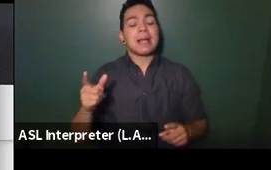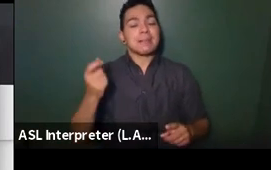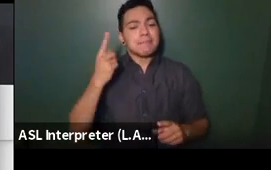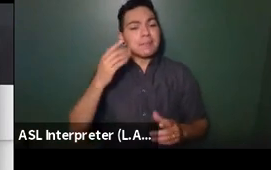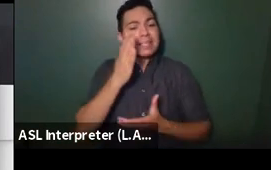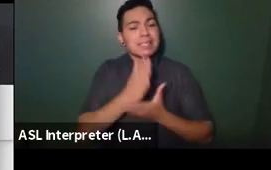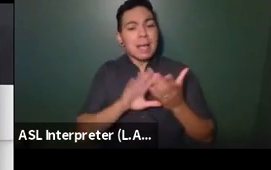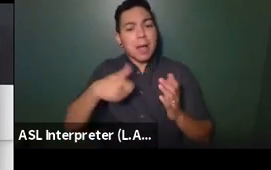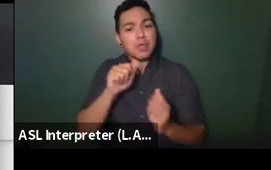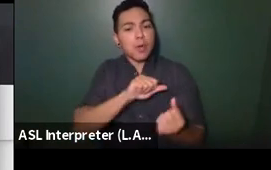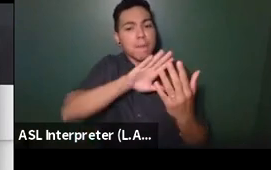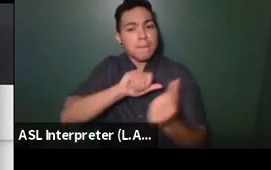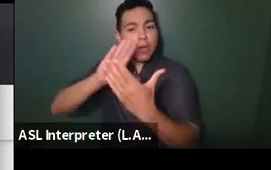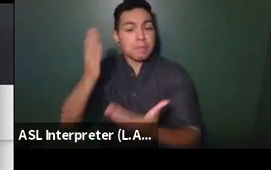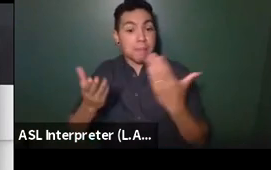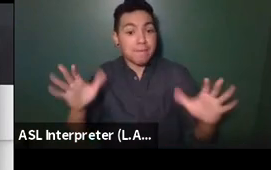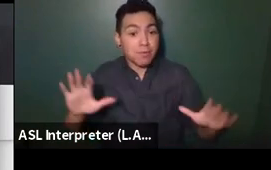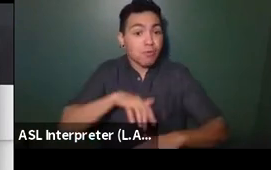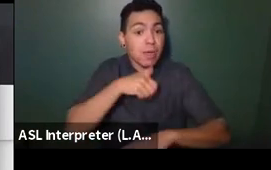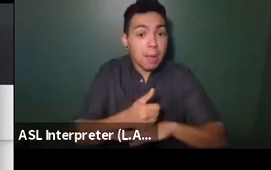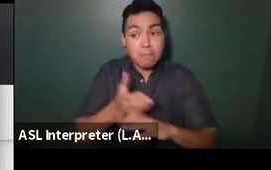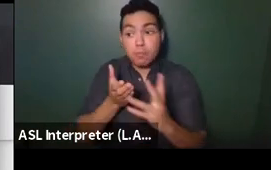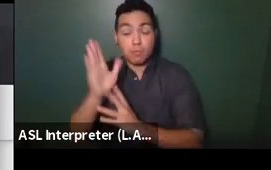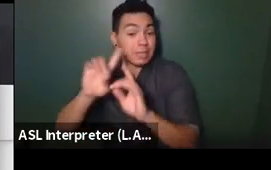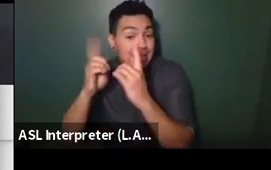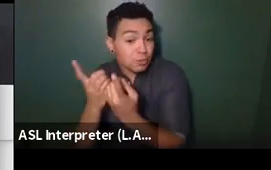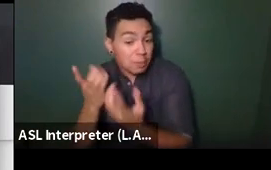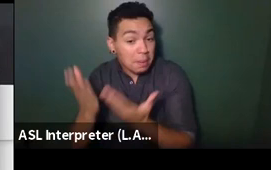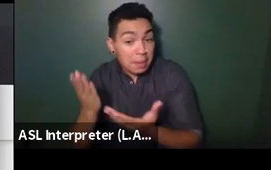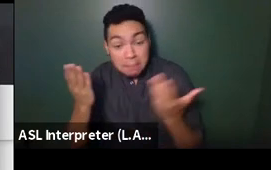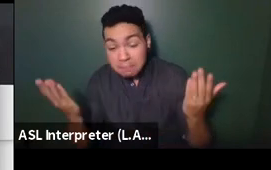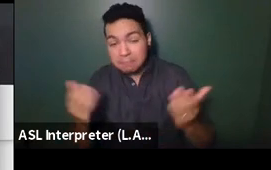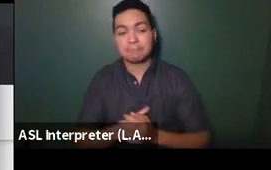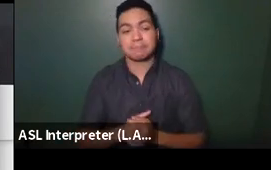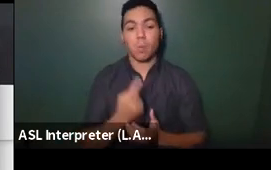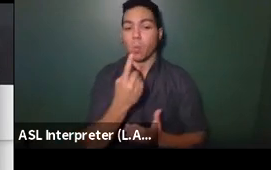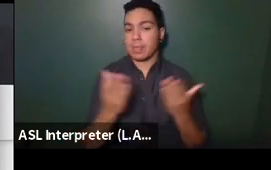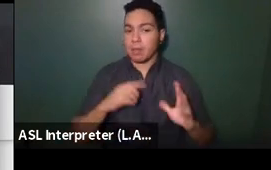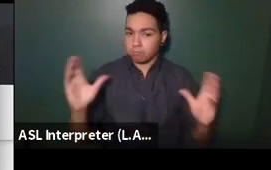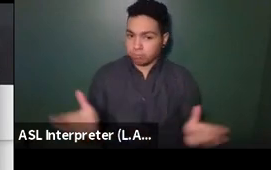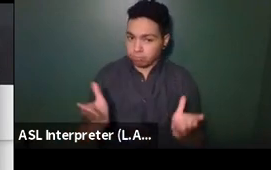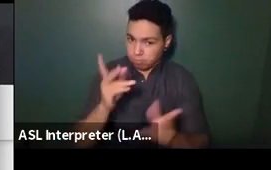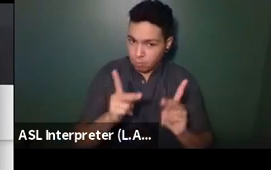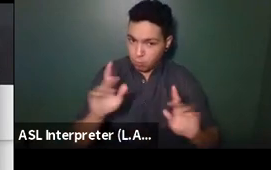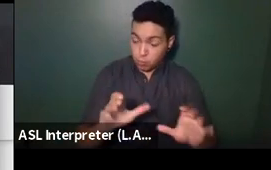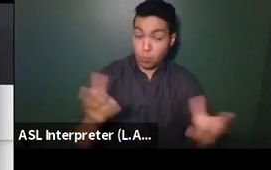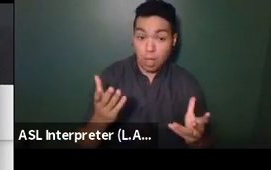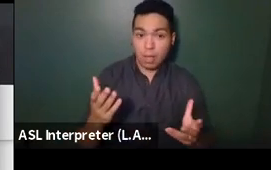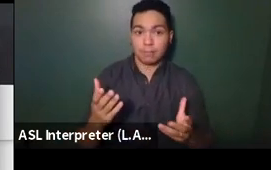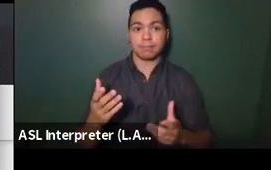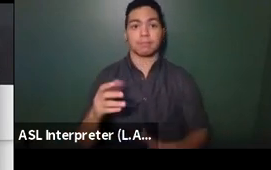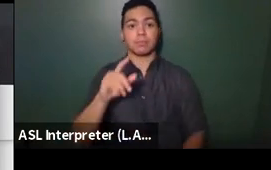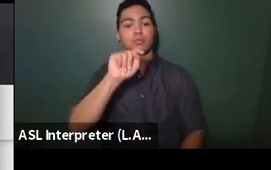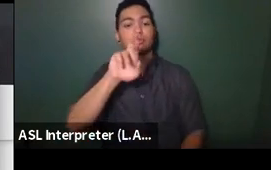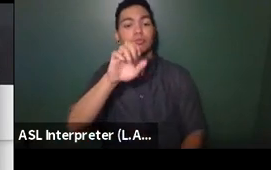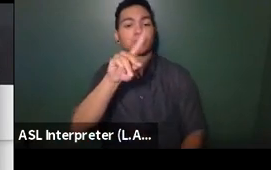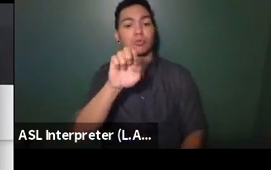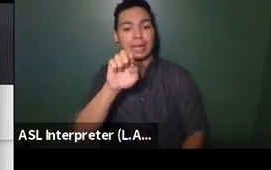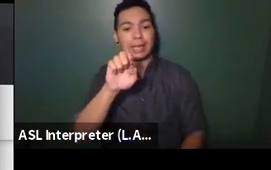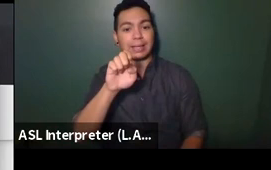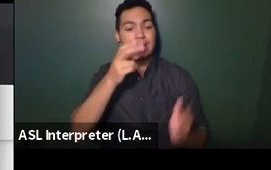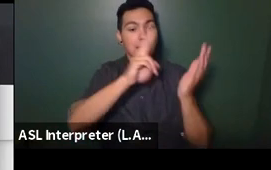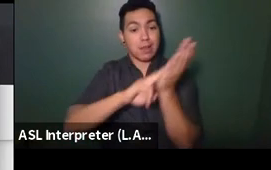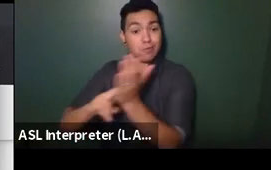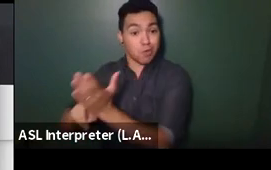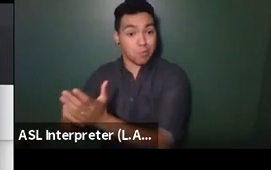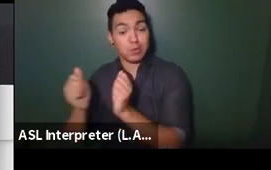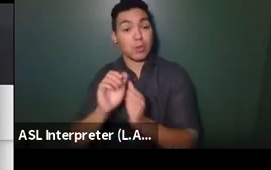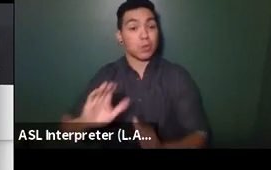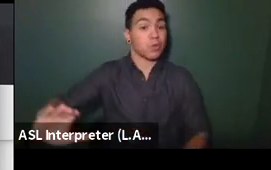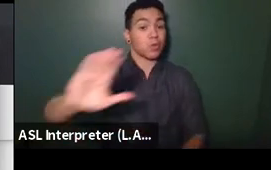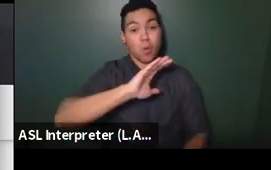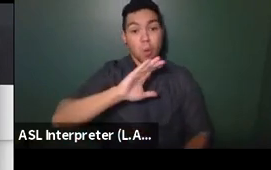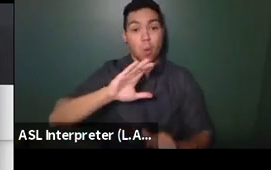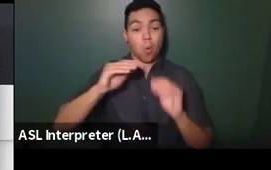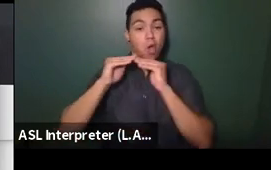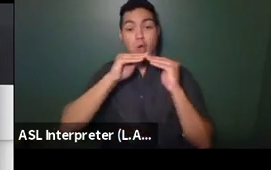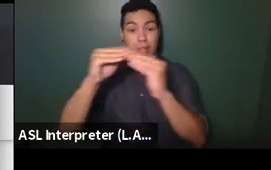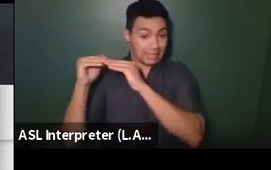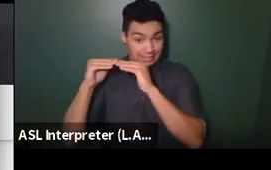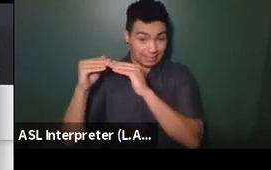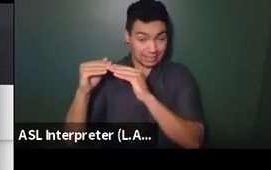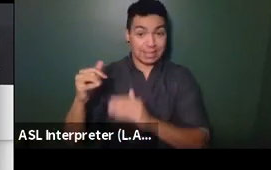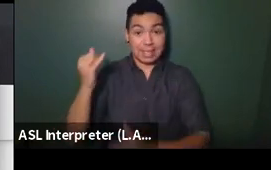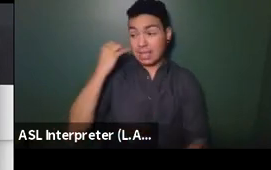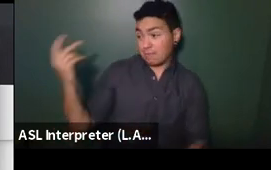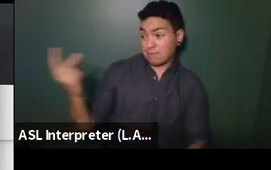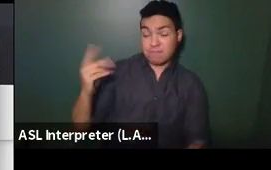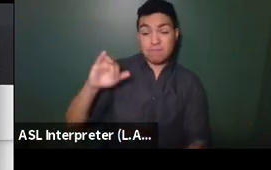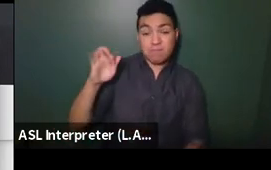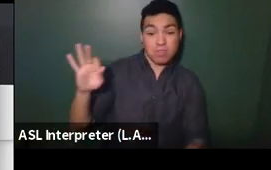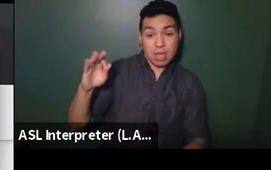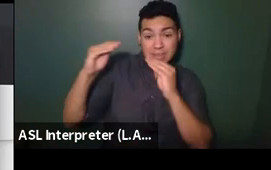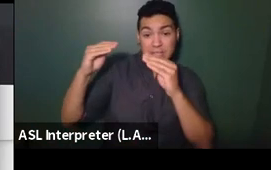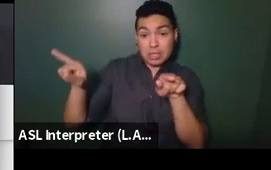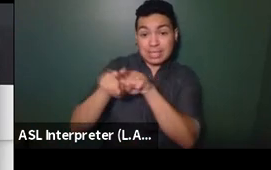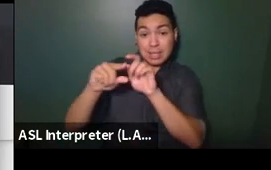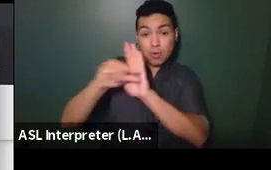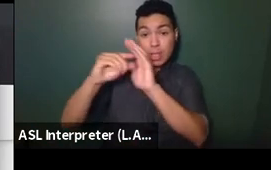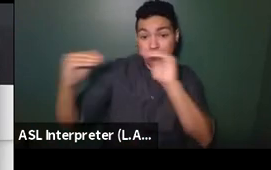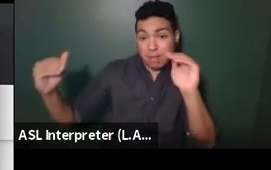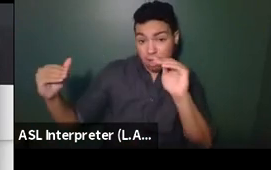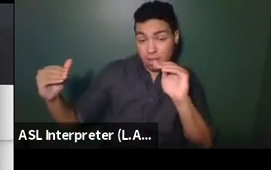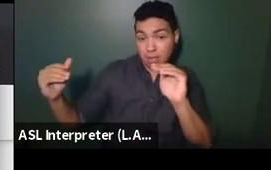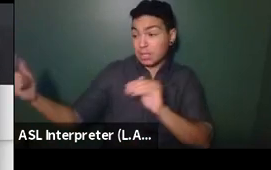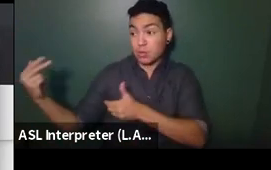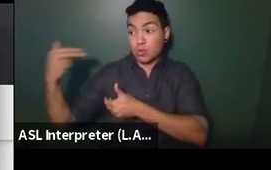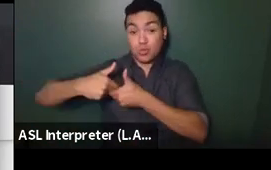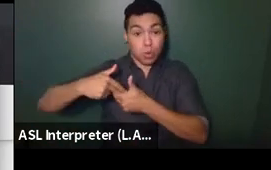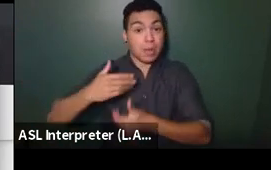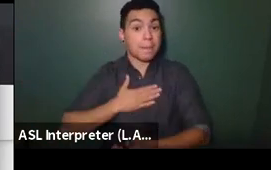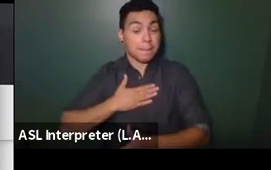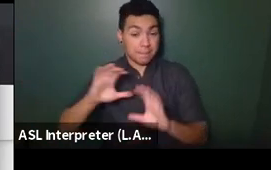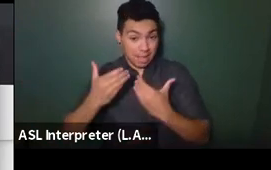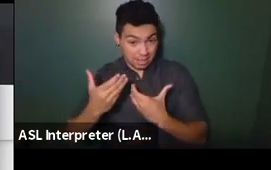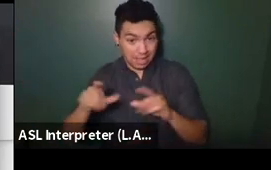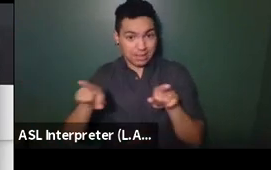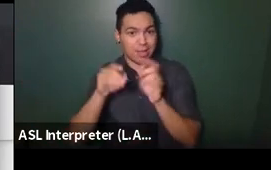Katherine Livick - ESD 112: something set up. And one of the things that I actually encourage people to do is to trade enrollments with your colleagues. So if Jeff and I are teaching in the same grade level. Maybe he joins my class as a student, because remember, as a teacher, you can still join another person's class.